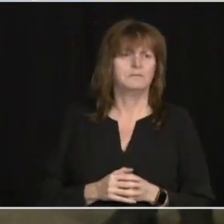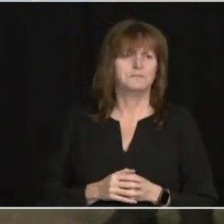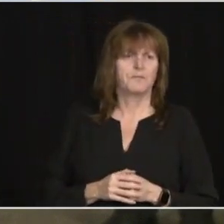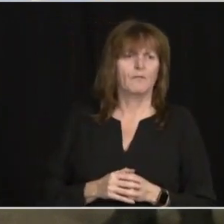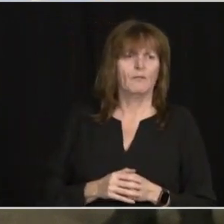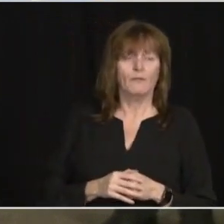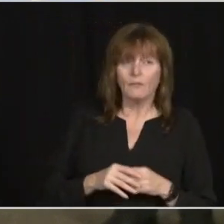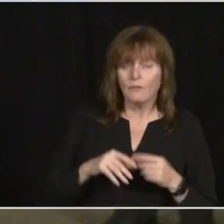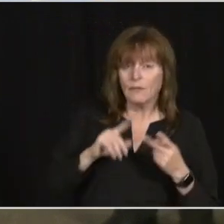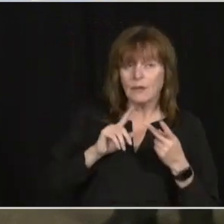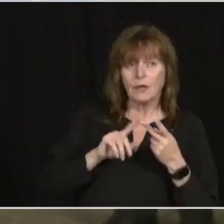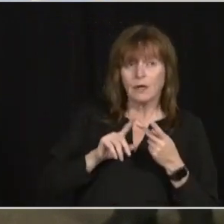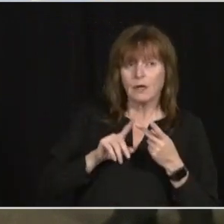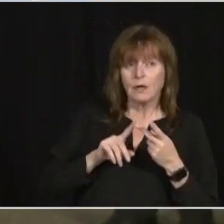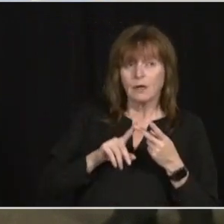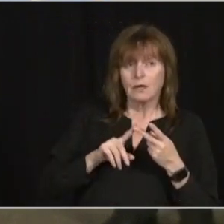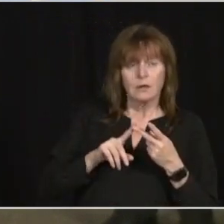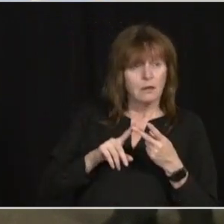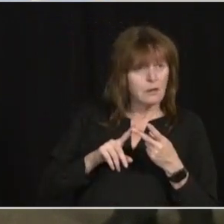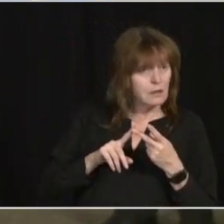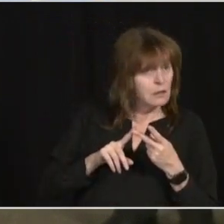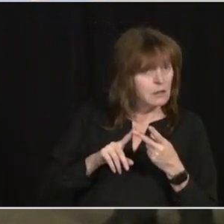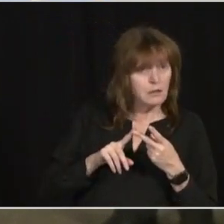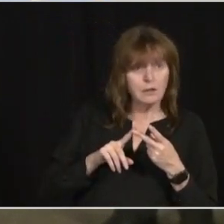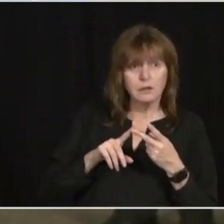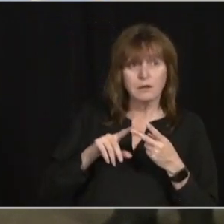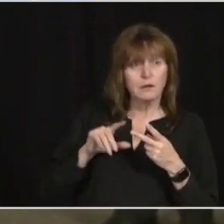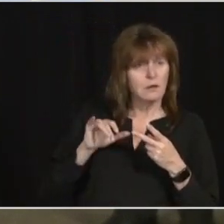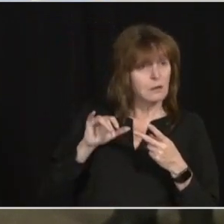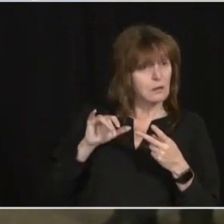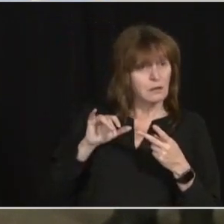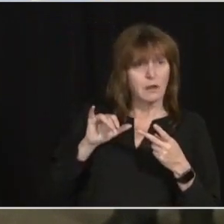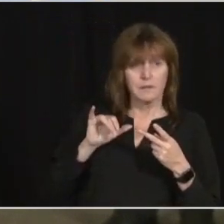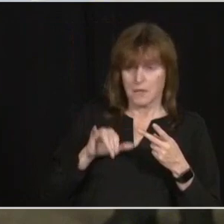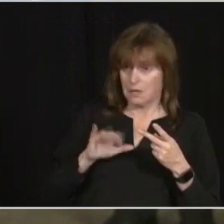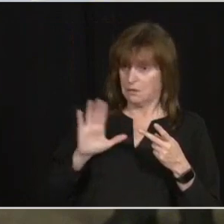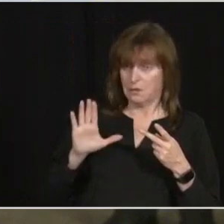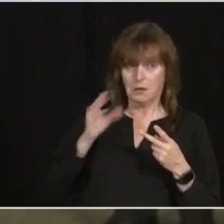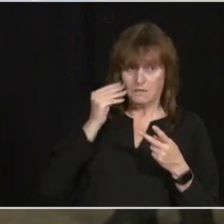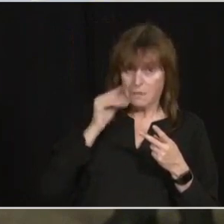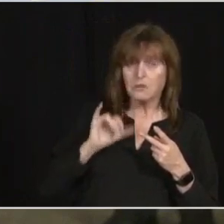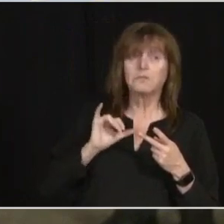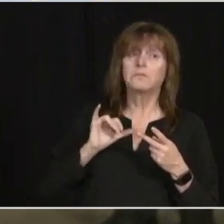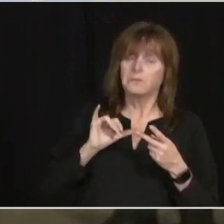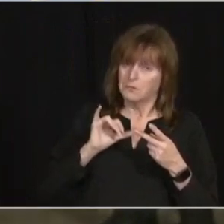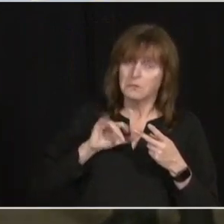Mr Premier, I take it. A question for the education minister, if I may. Mr